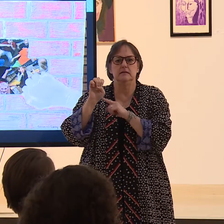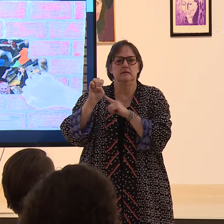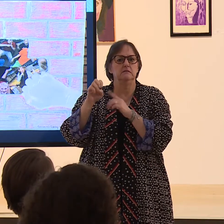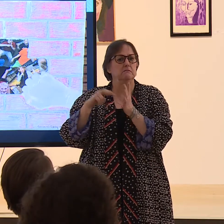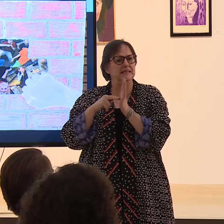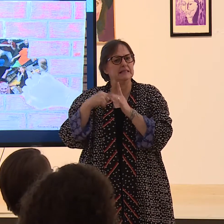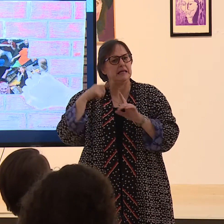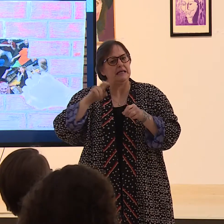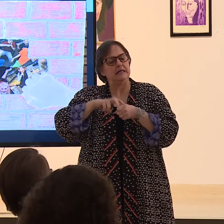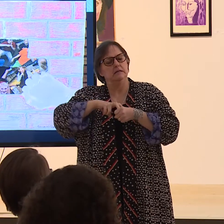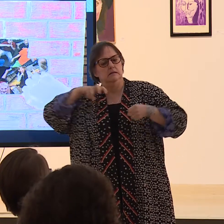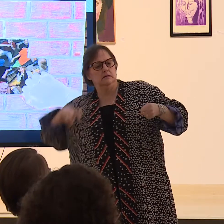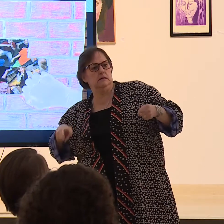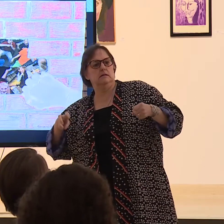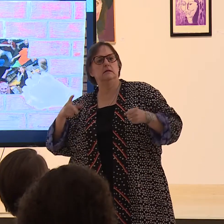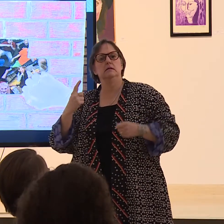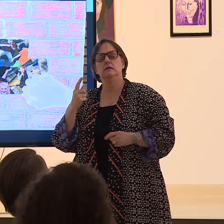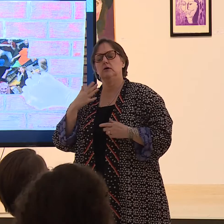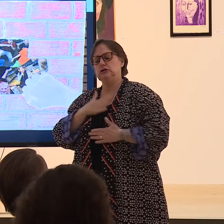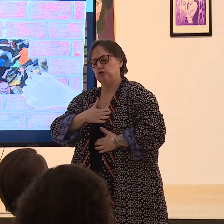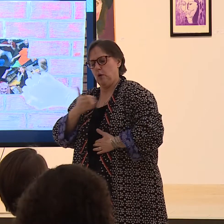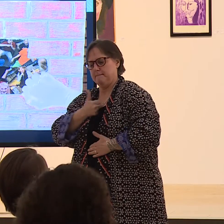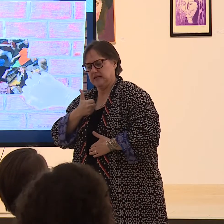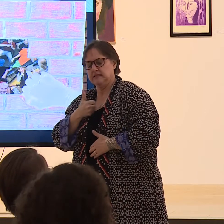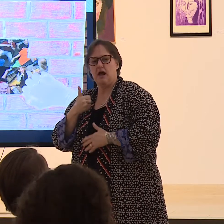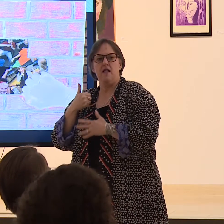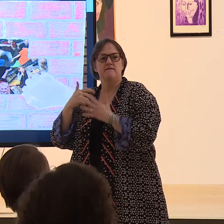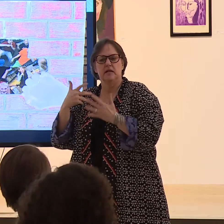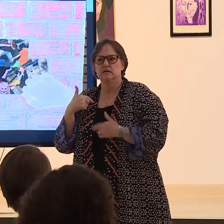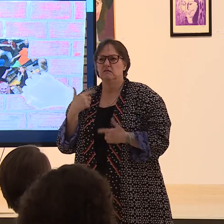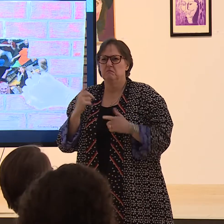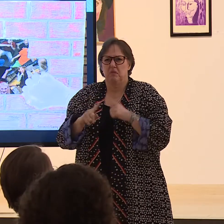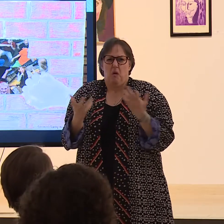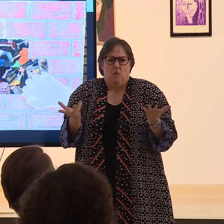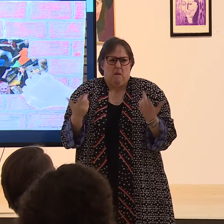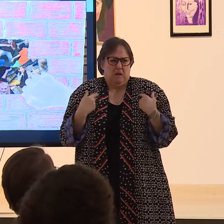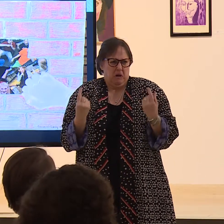the respite was, where she was getting some outlet.